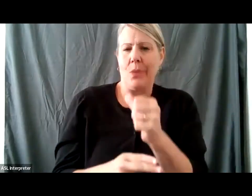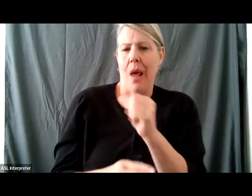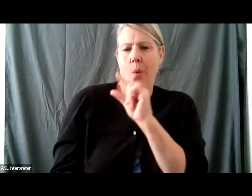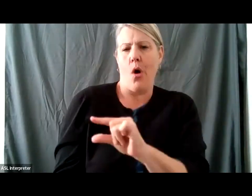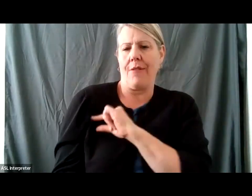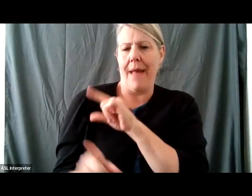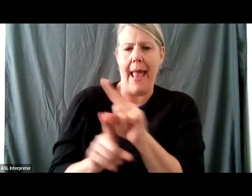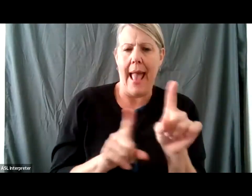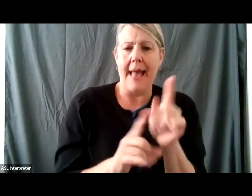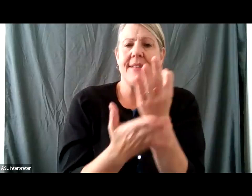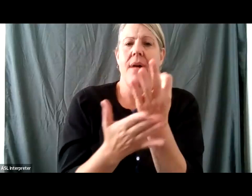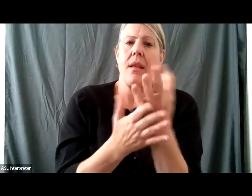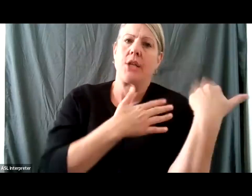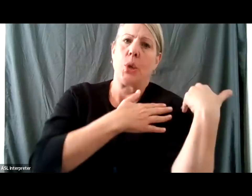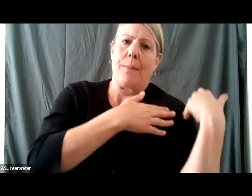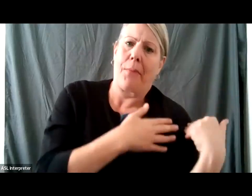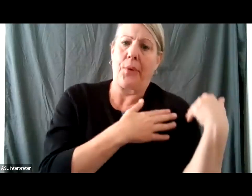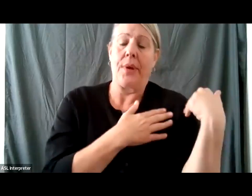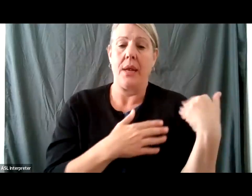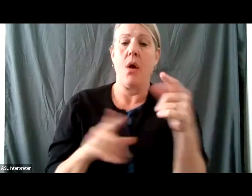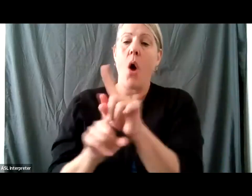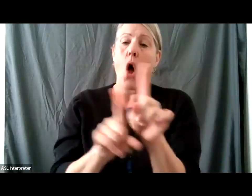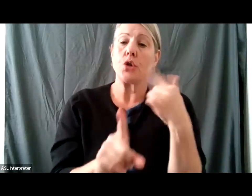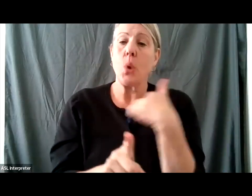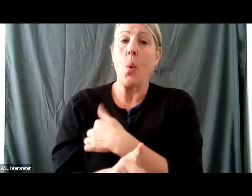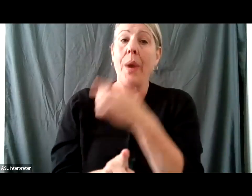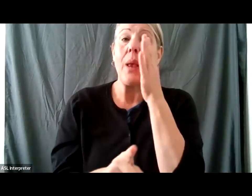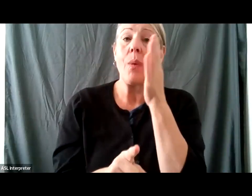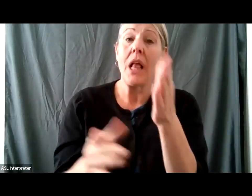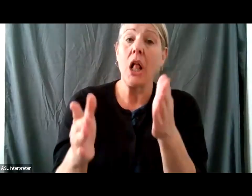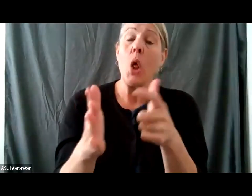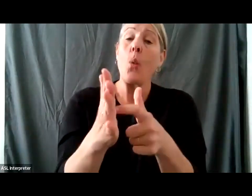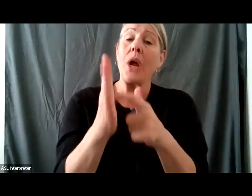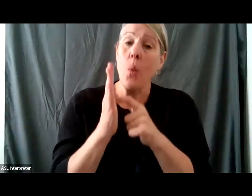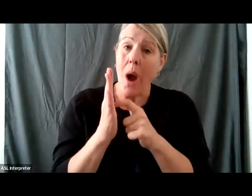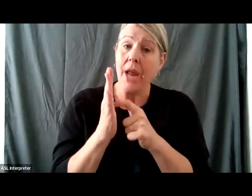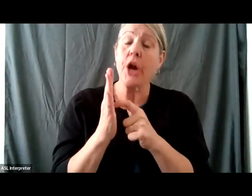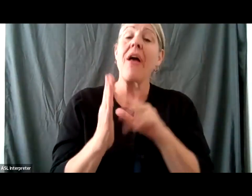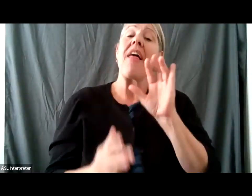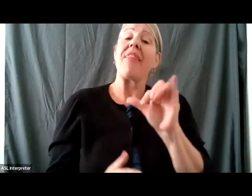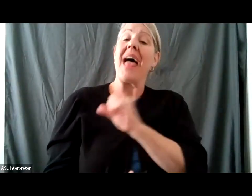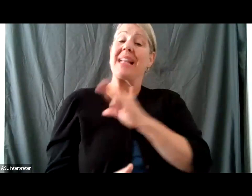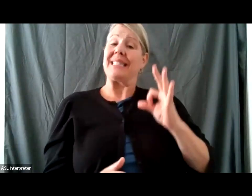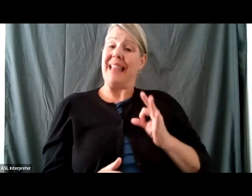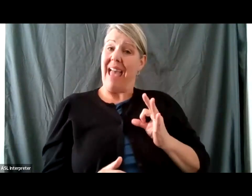We will also require that staff are trained to assist with the use of accessible medical